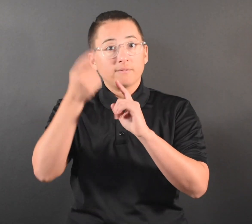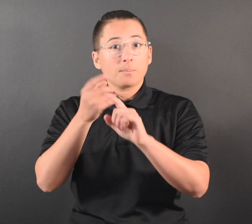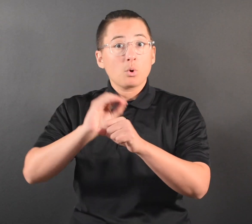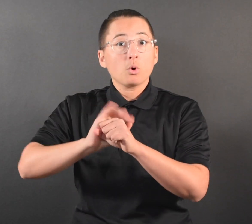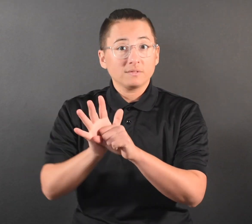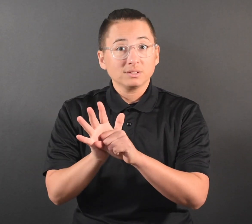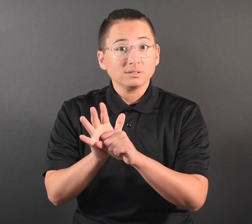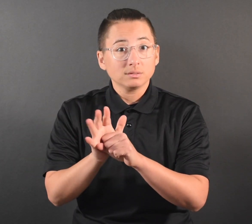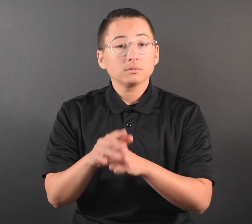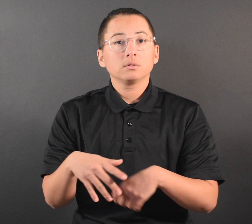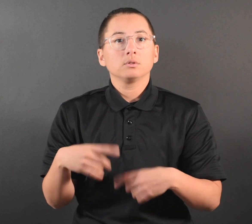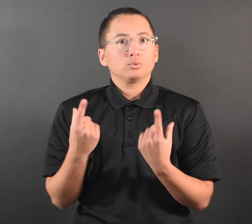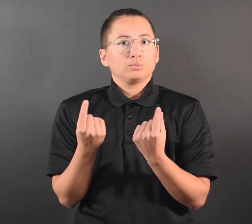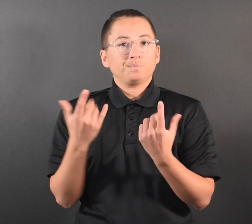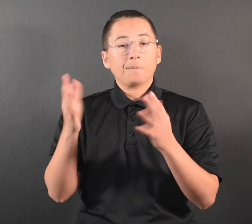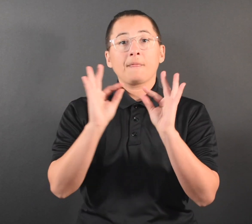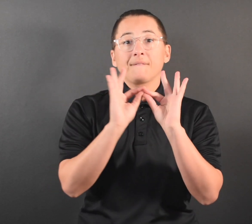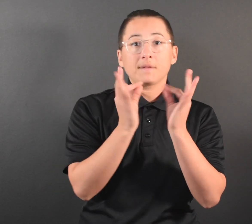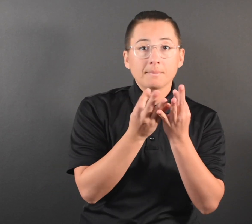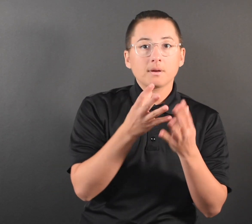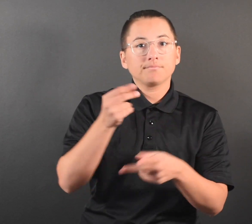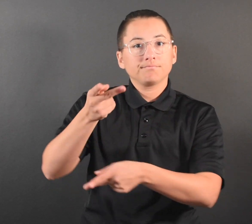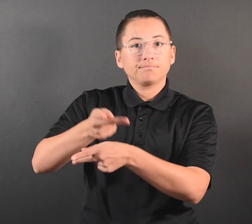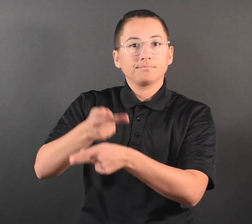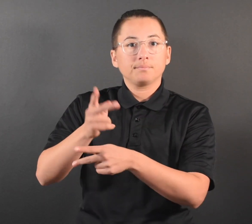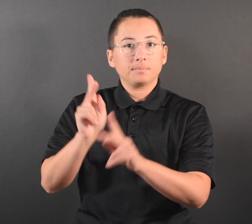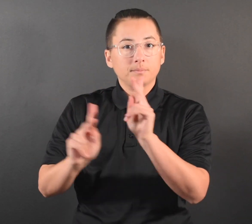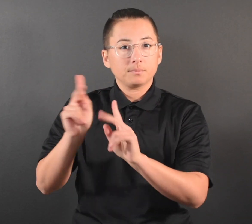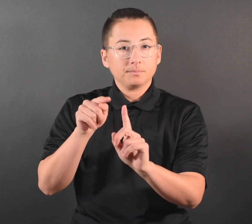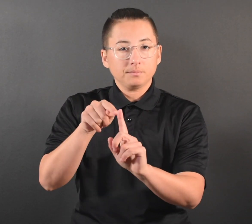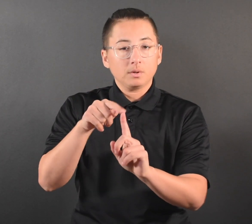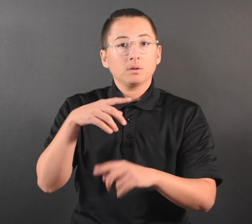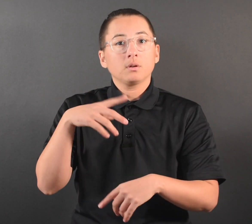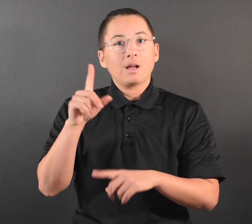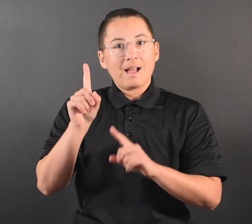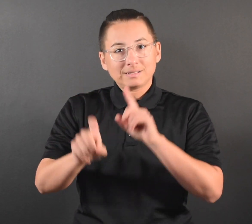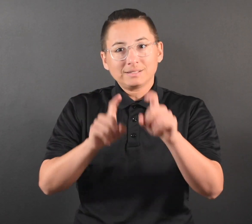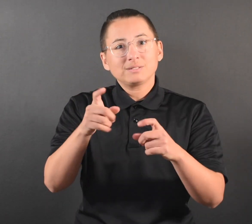families and caregivers are asked to strongly consider vaccinating children